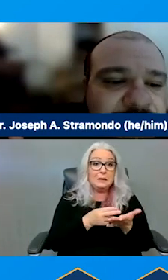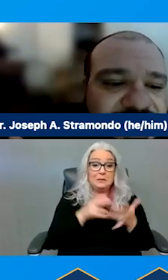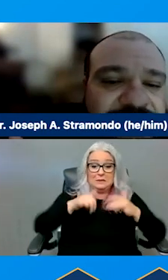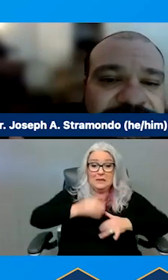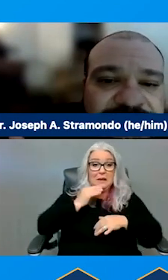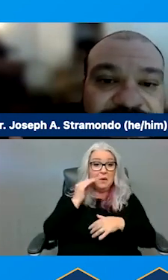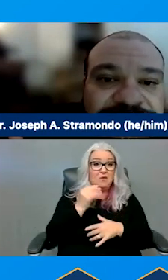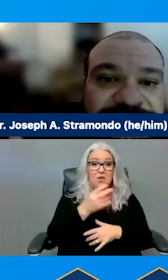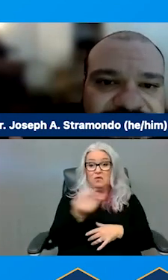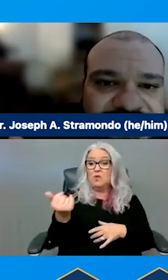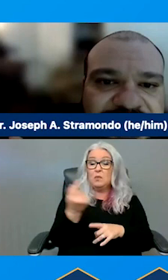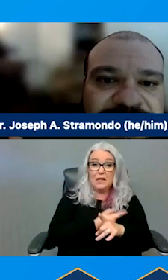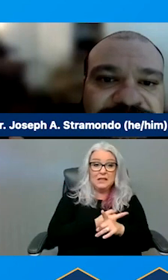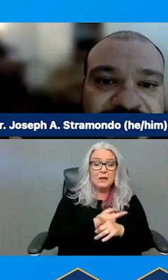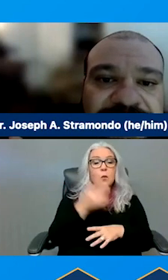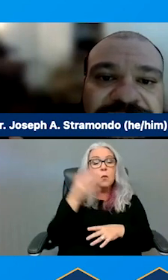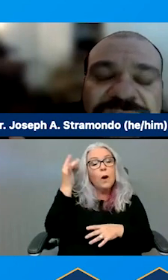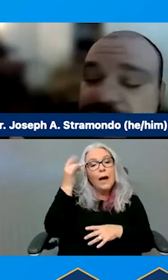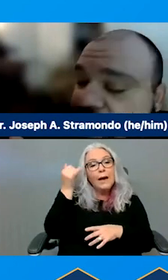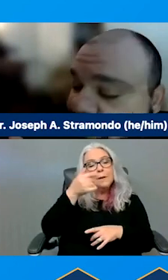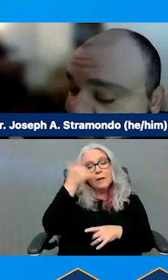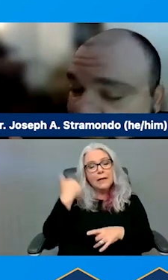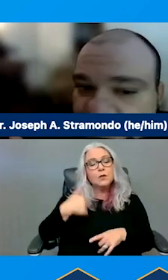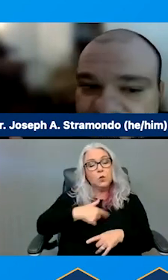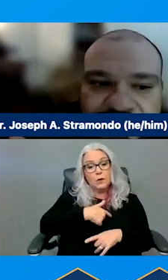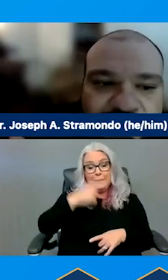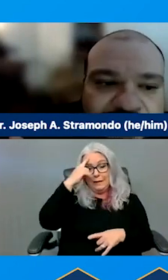this thing about social distancing. We took control